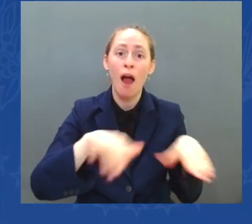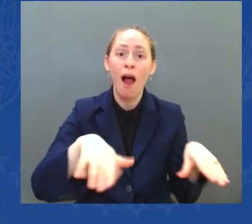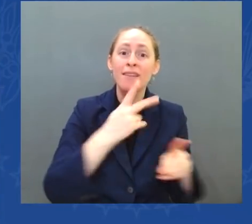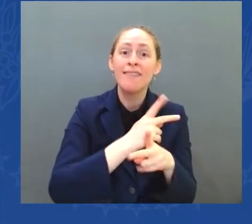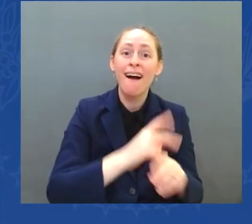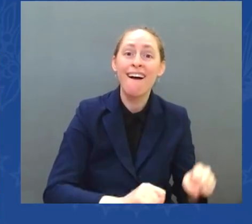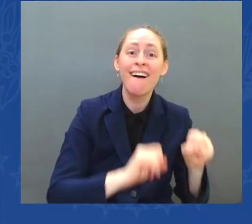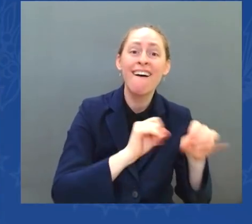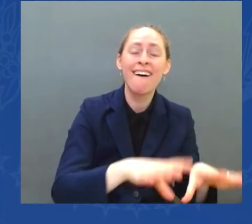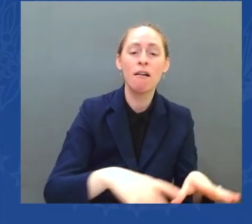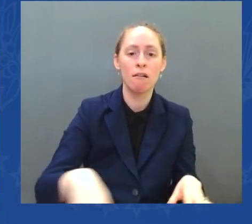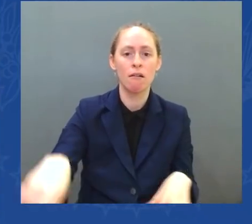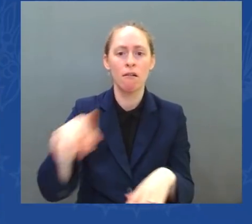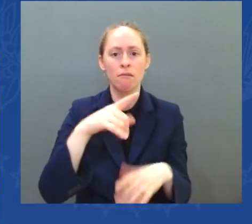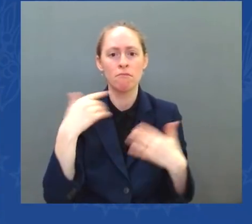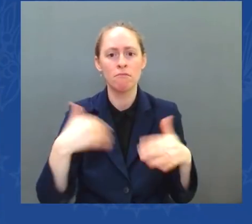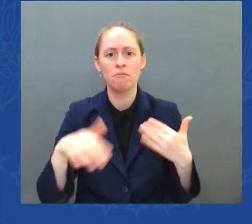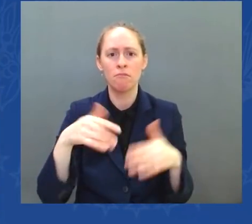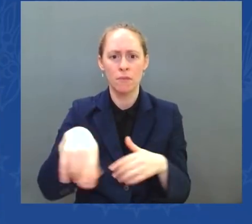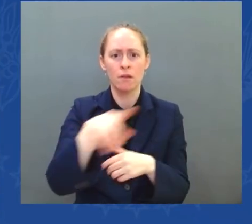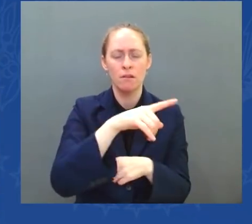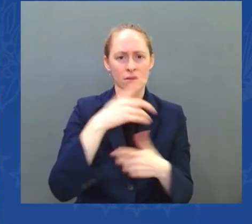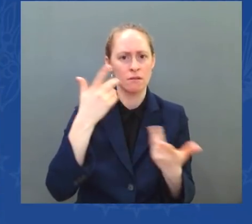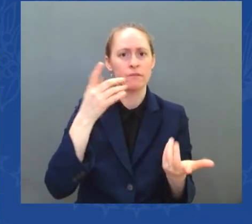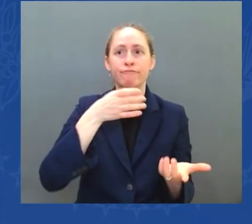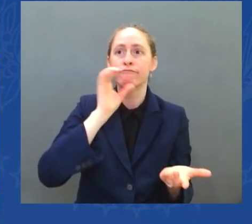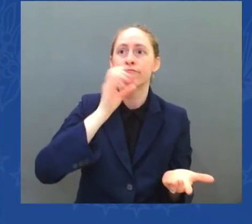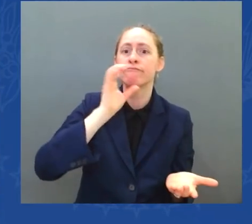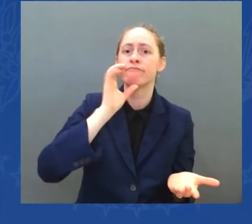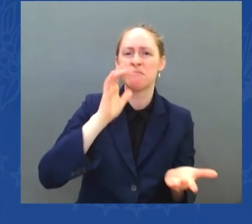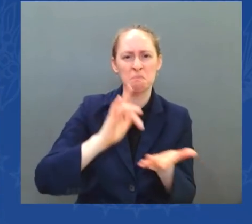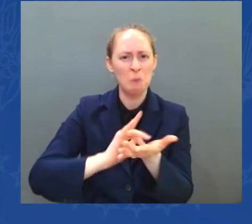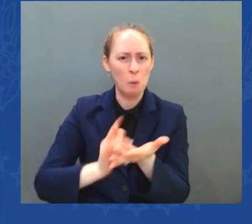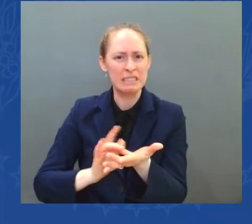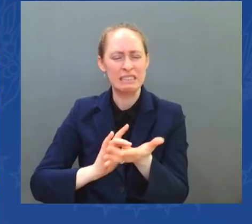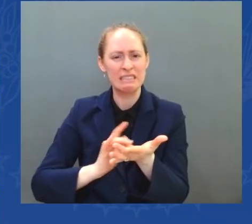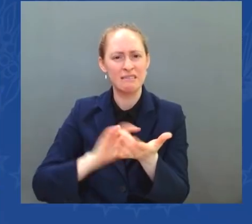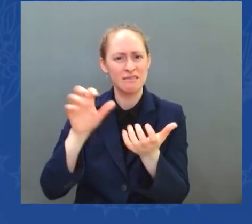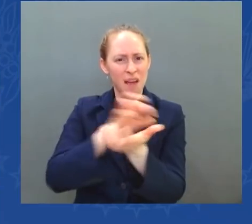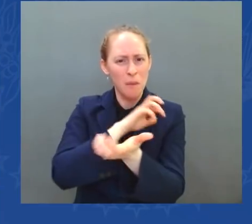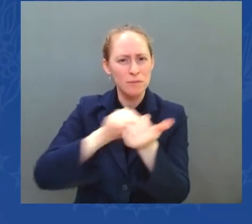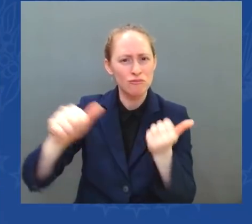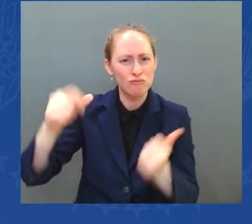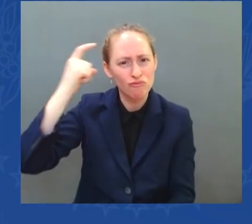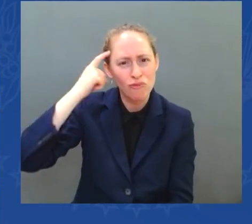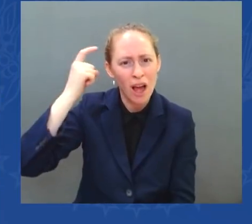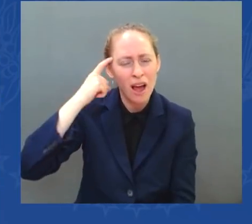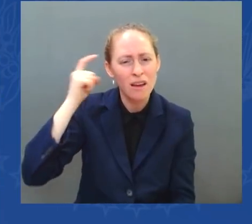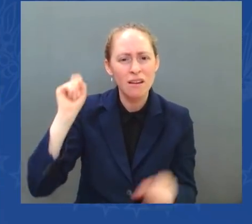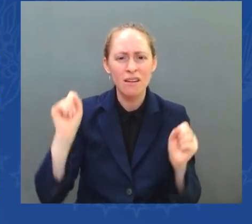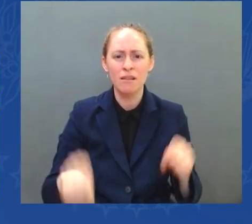So kids and families can have clean drinking water. And this year, North Carolina received